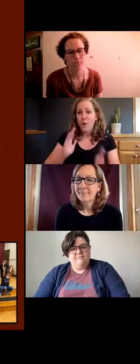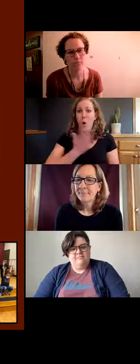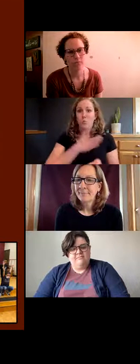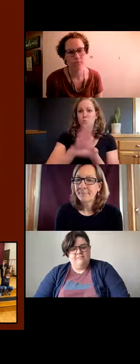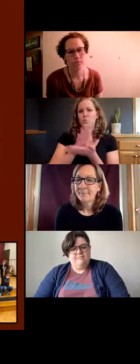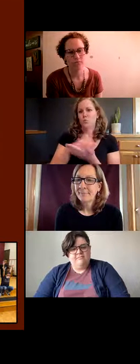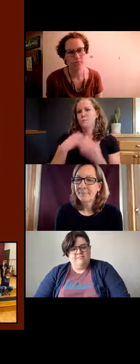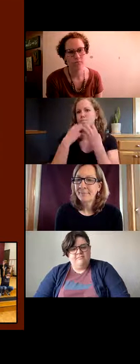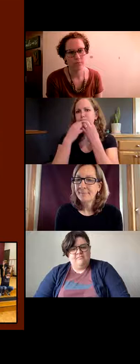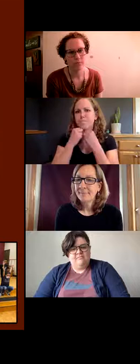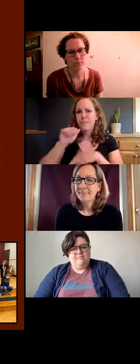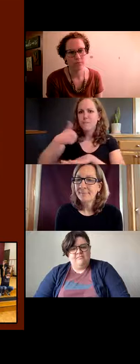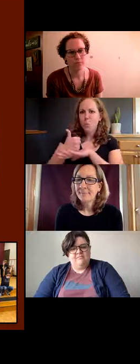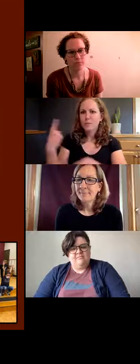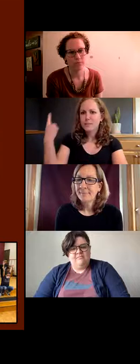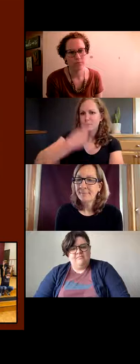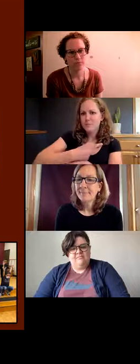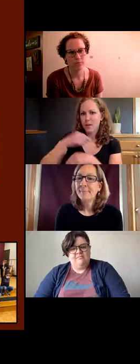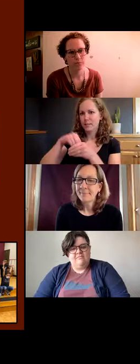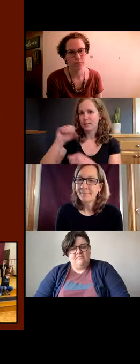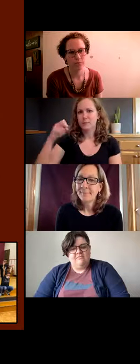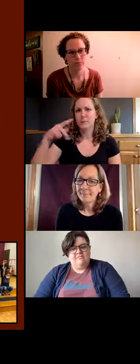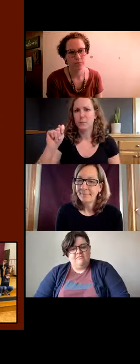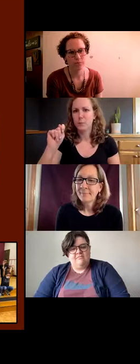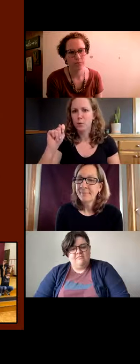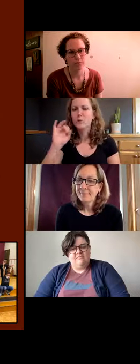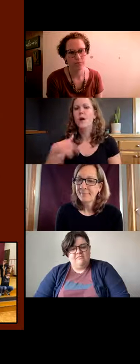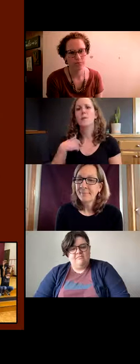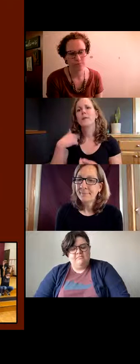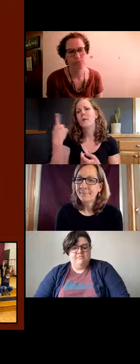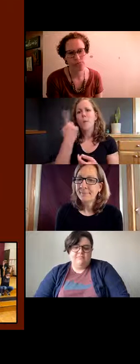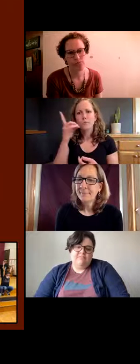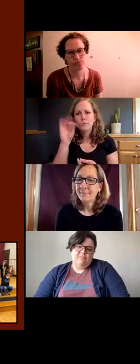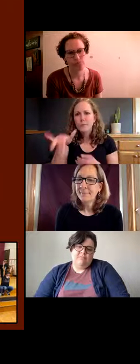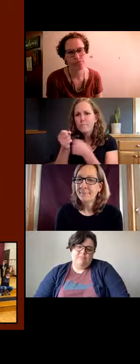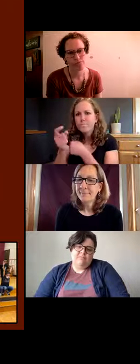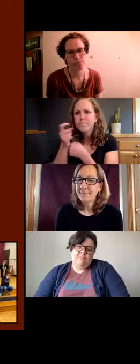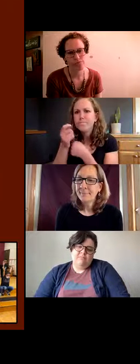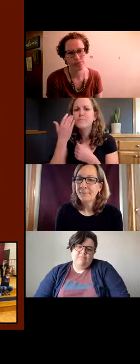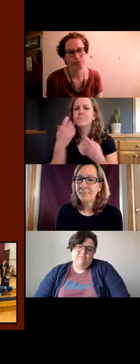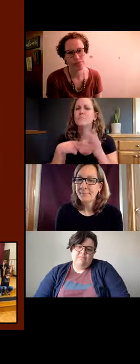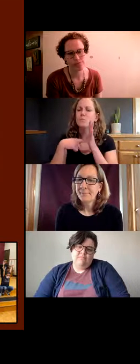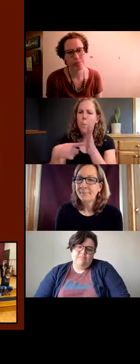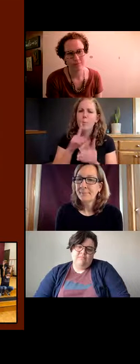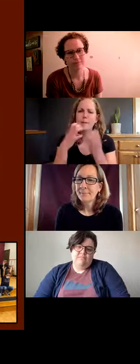those items are important to our school. And it's Founder's Day in September. We focus on that